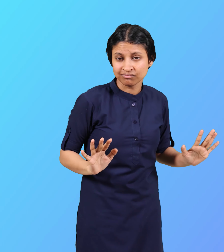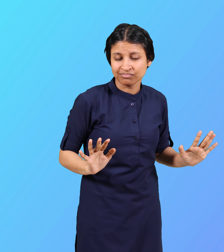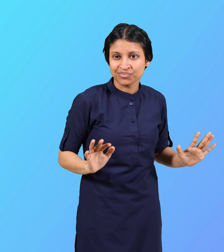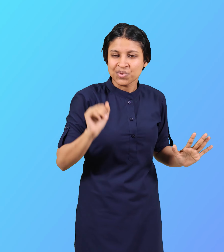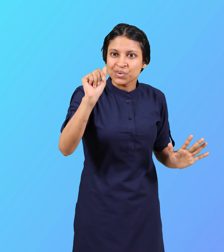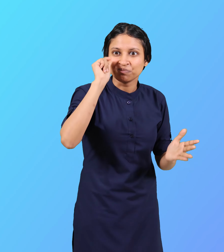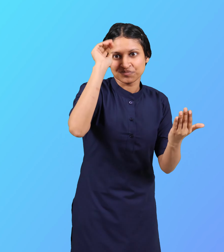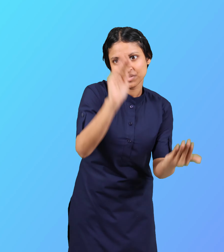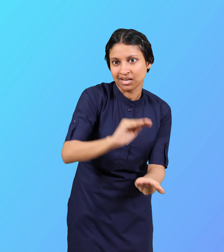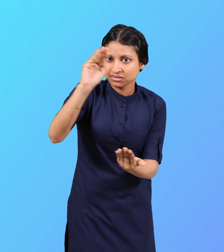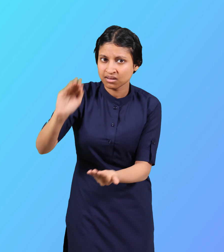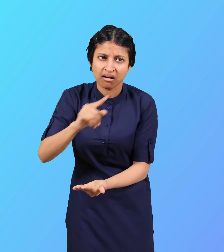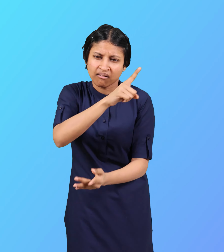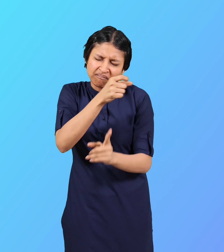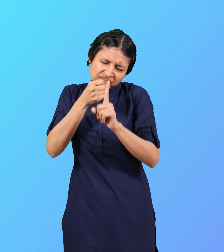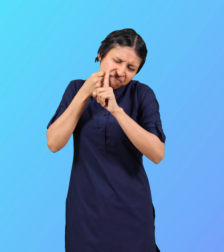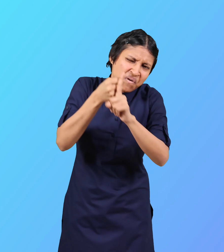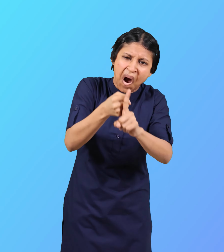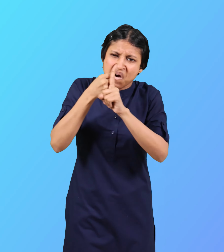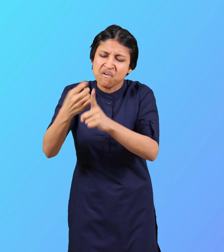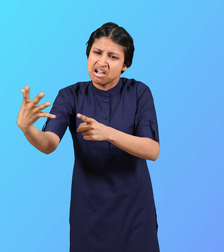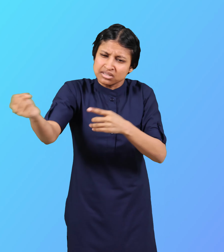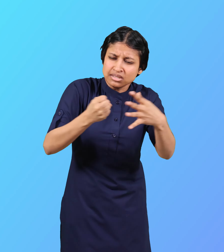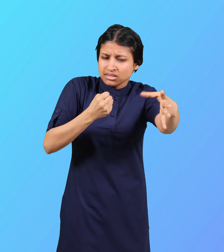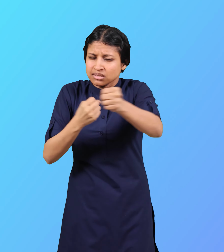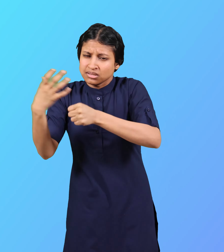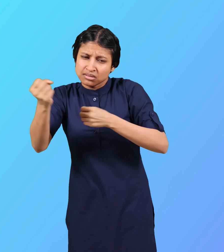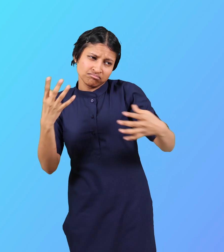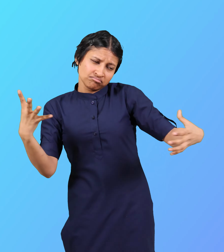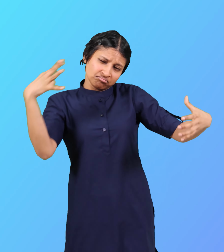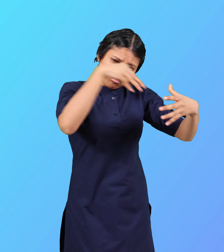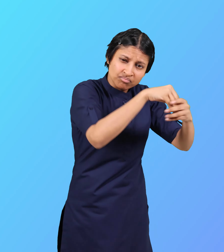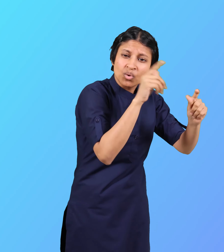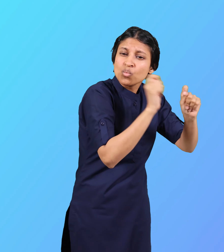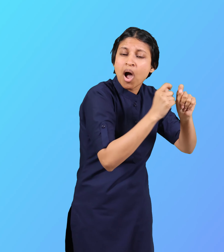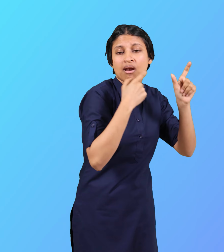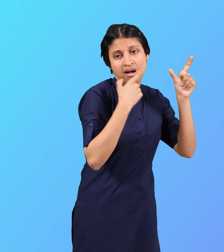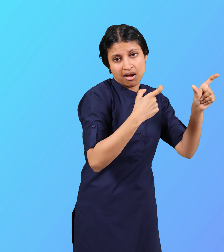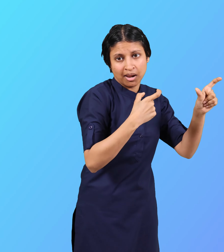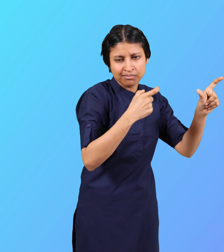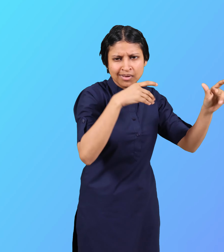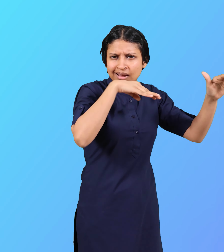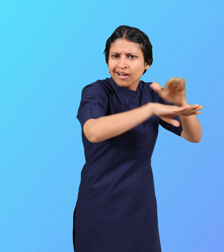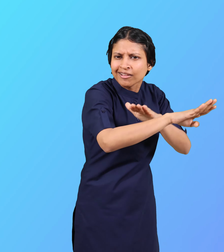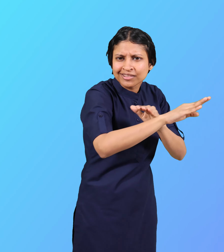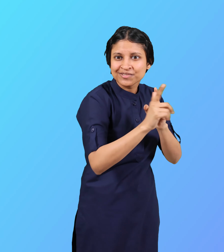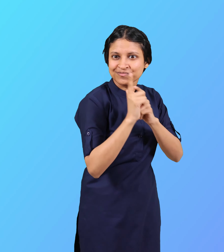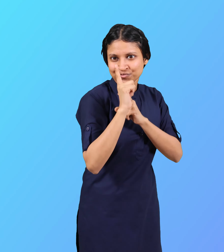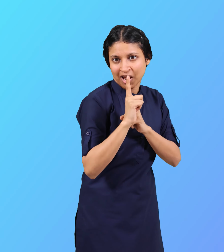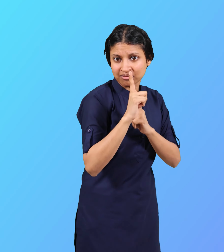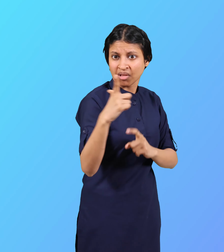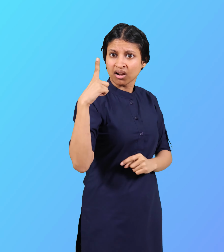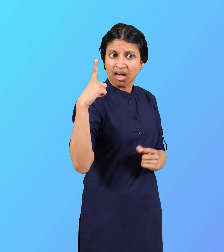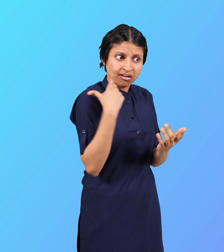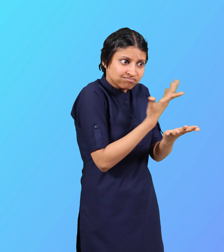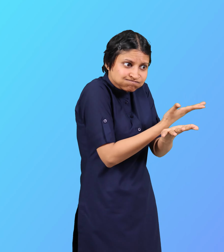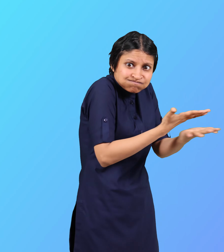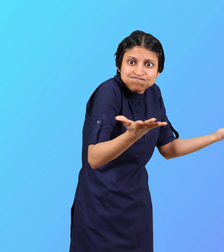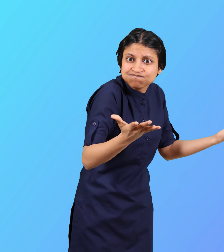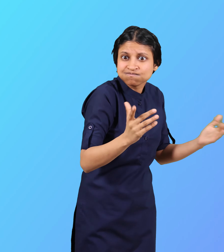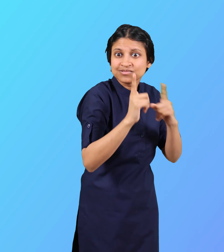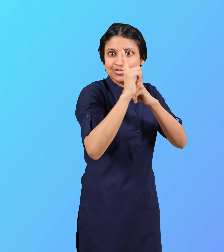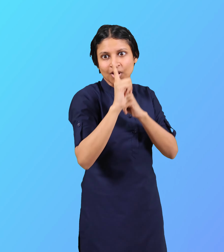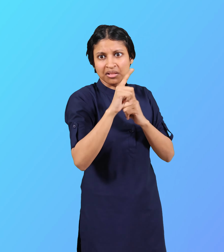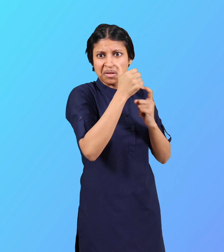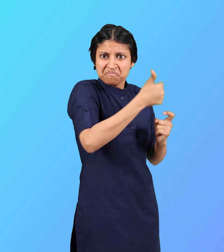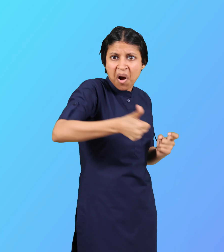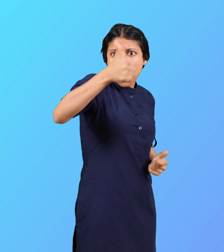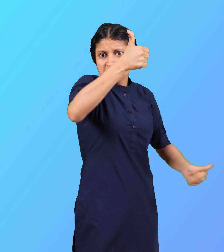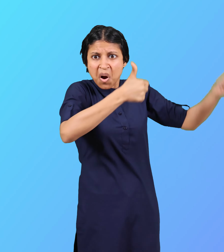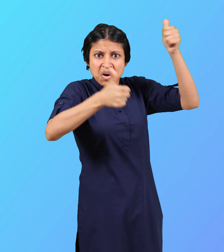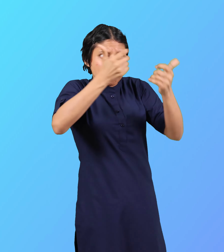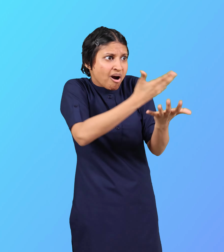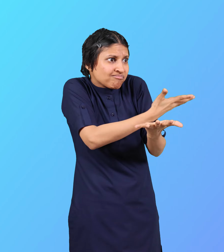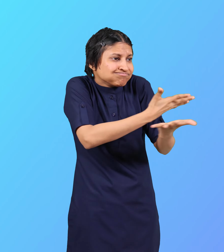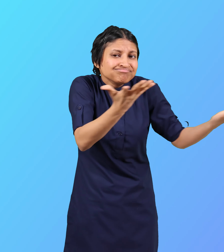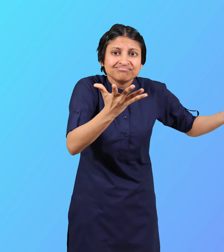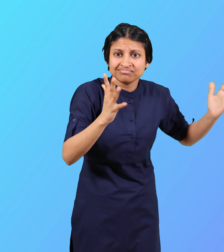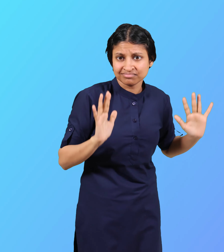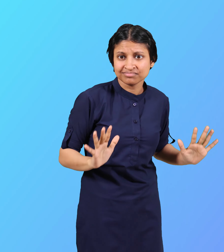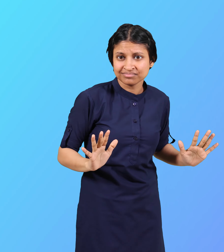“A king will force your sons to become soldiers. He will choose which of your sons will be army commanders and captains.